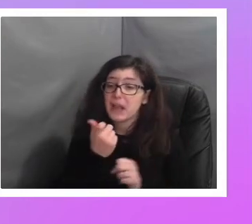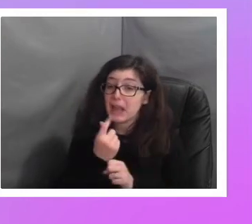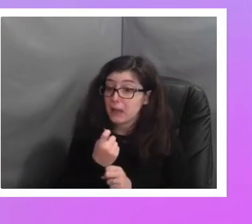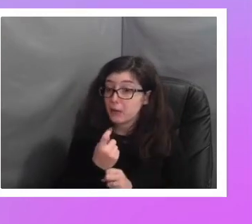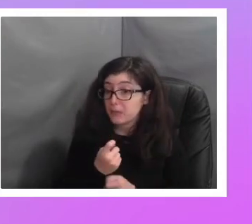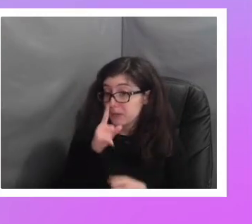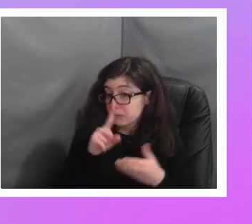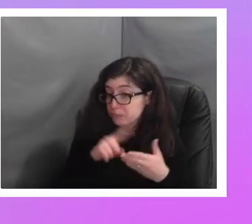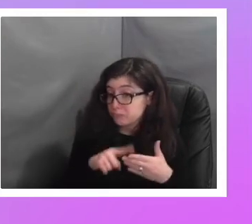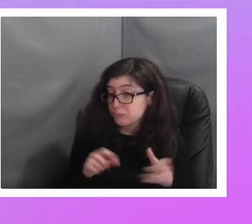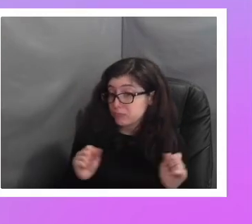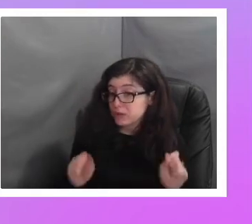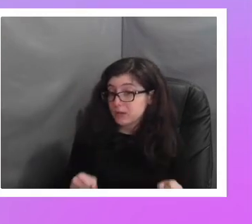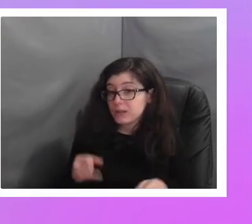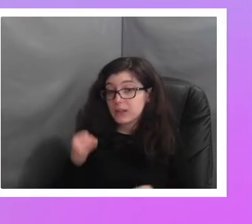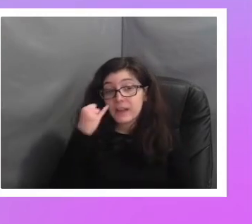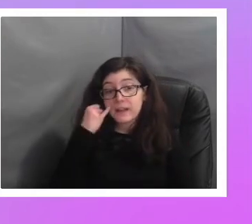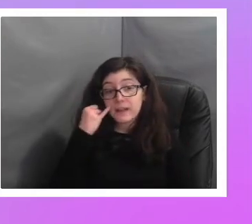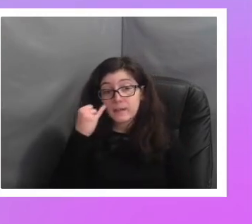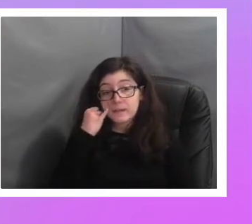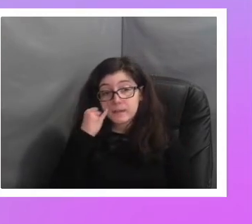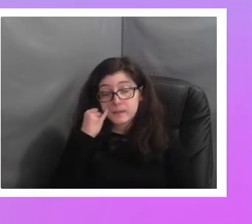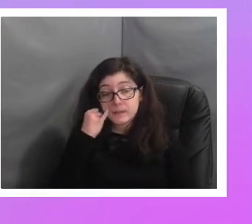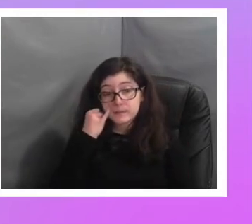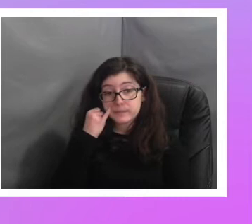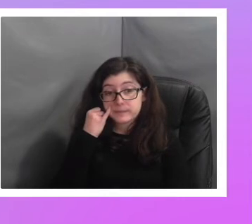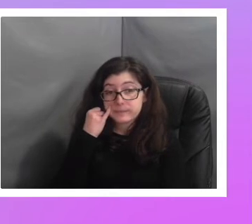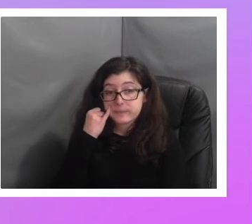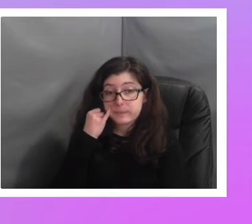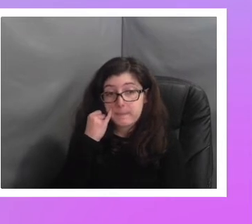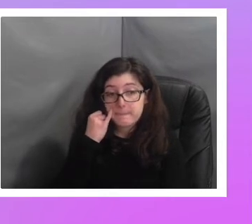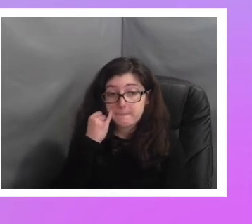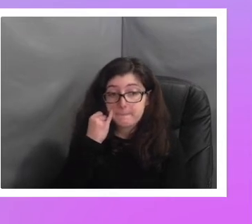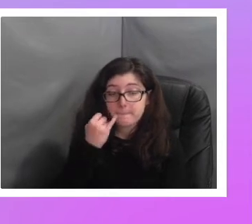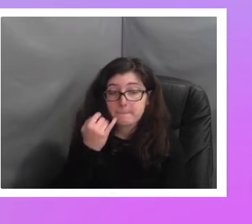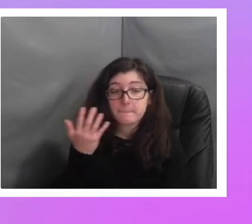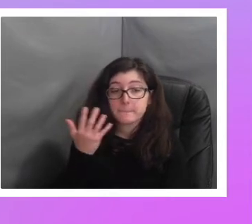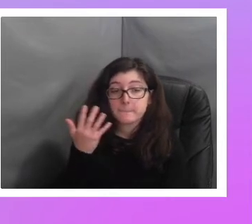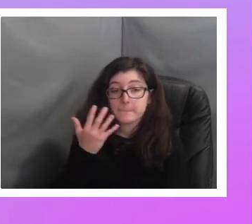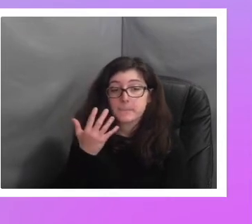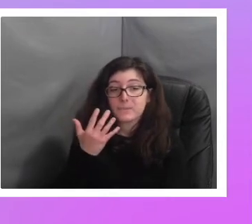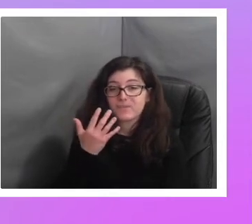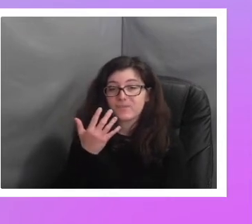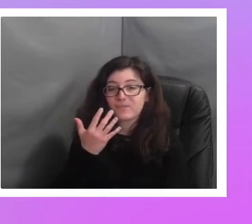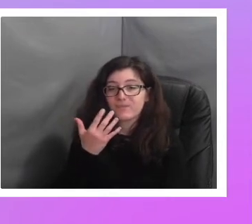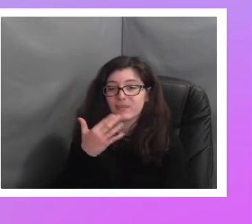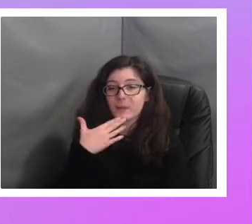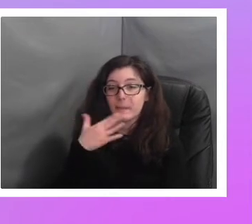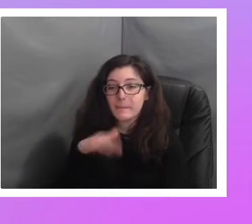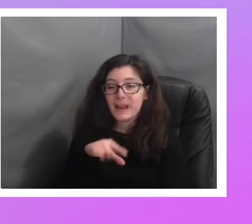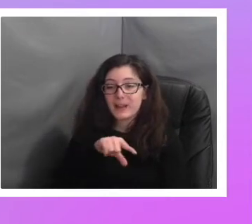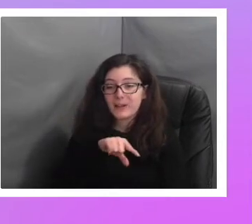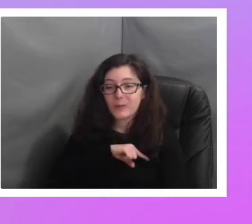If it has no or poor quality accessibility controls in place,